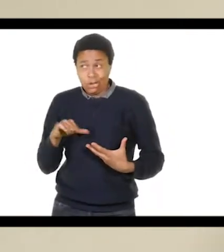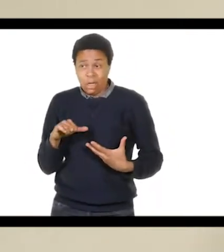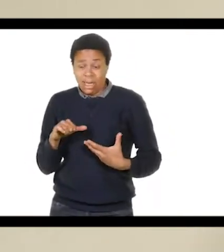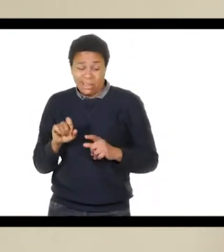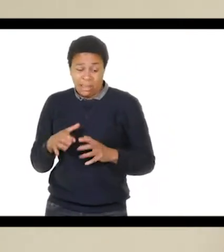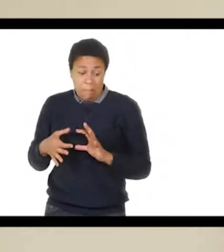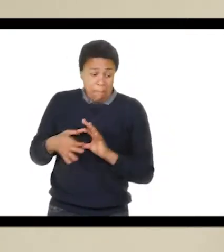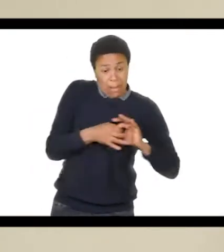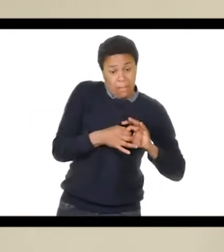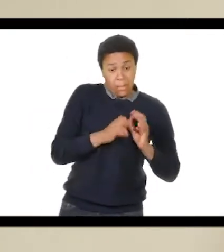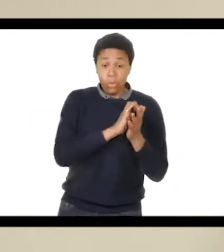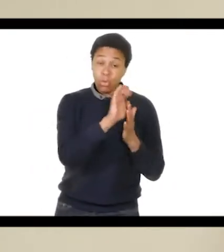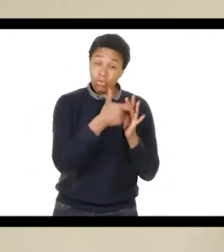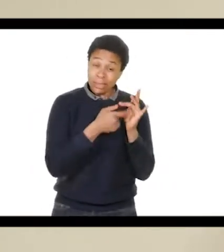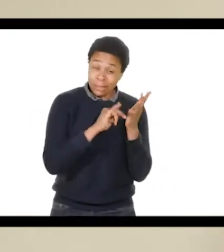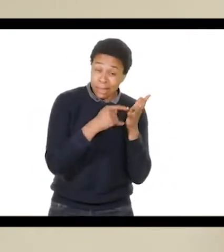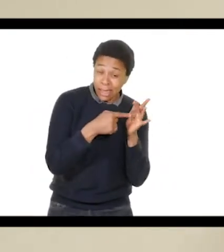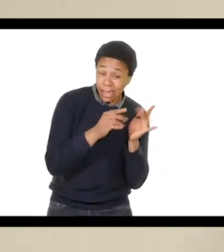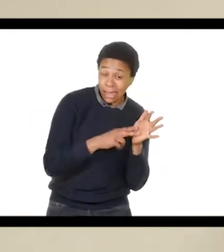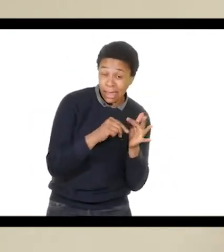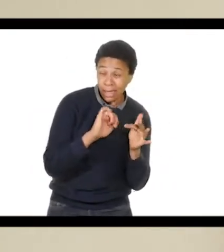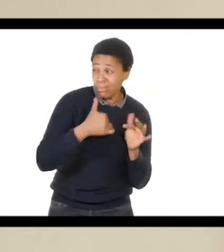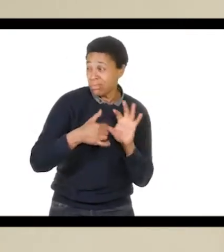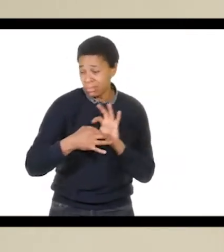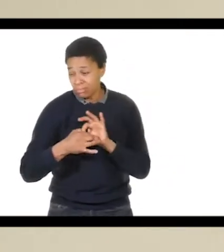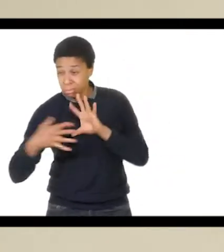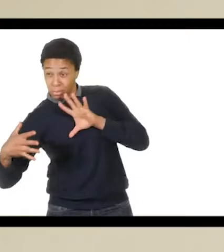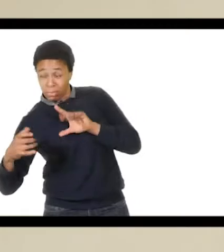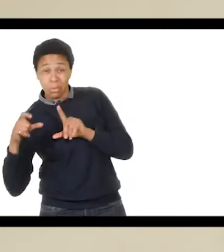And what chance did I take? Did I want to stay with Christine or did I want to lose